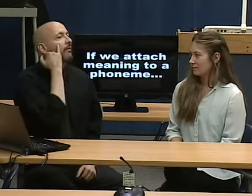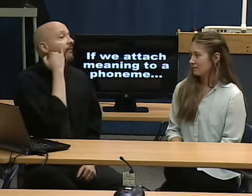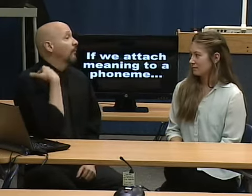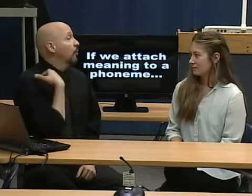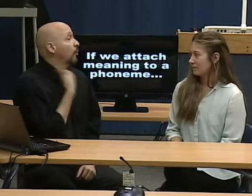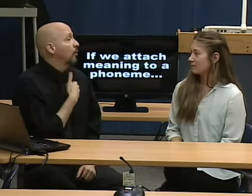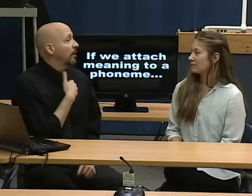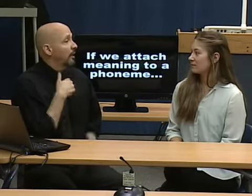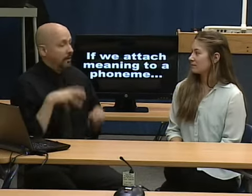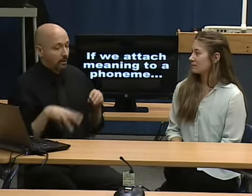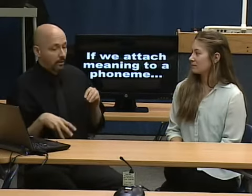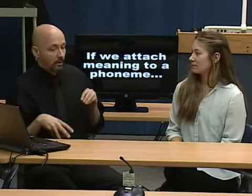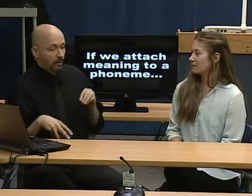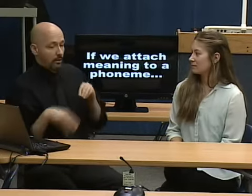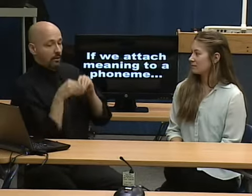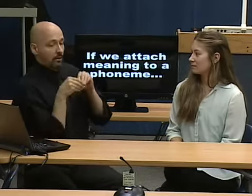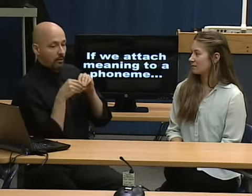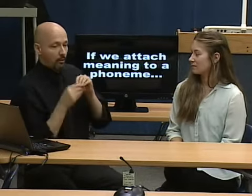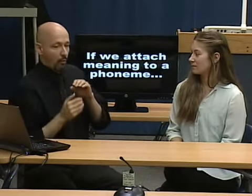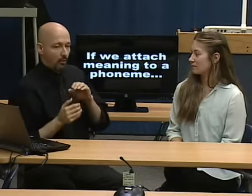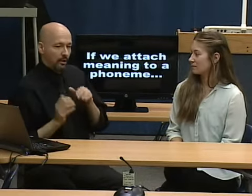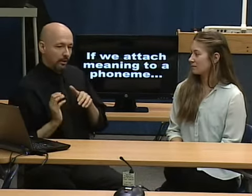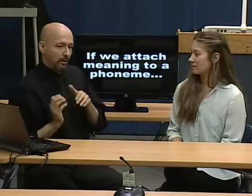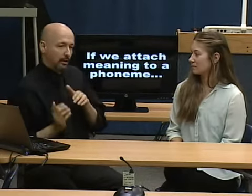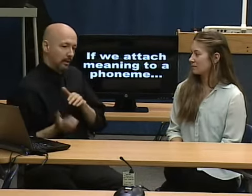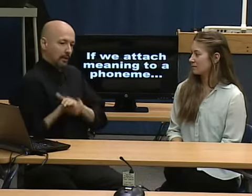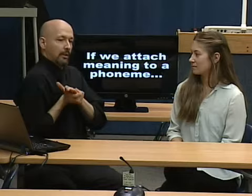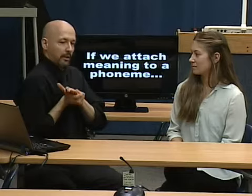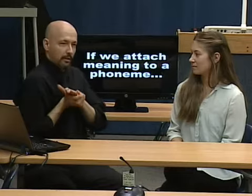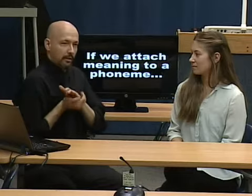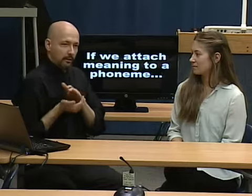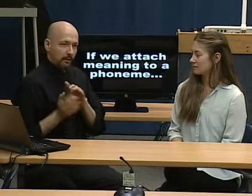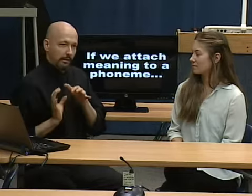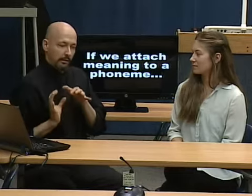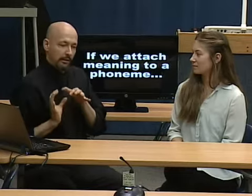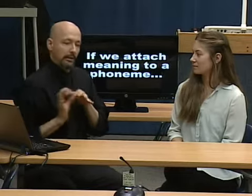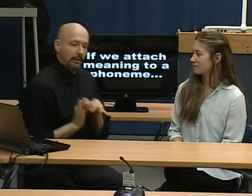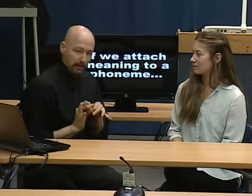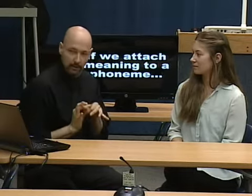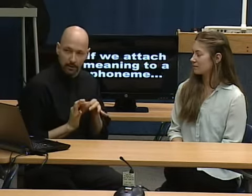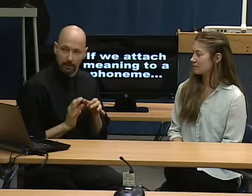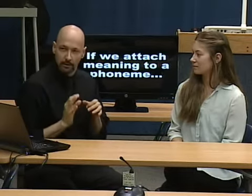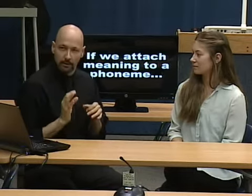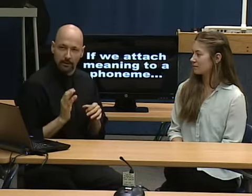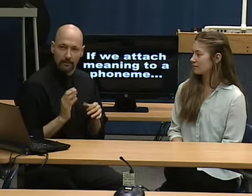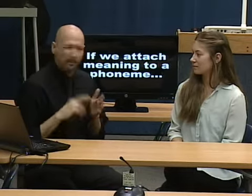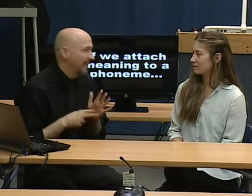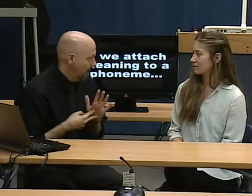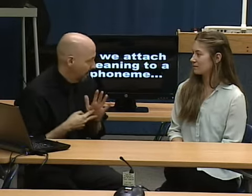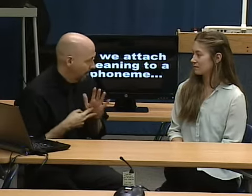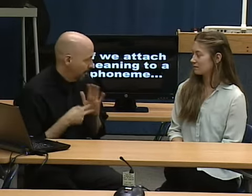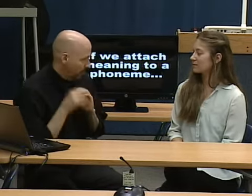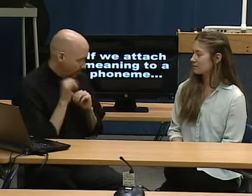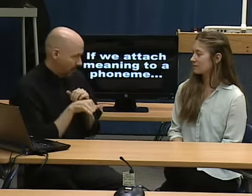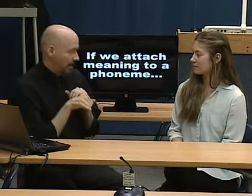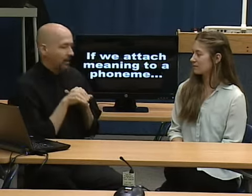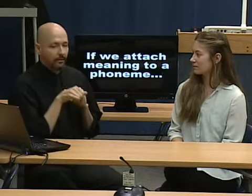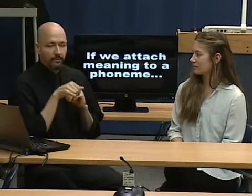If we add... attach... connect... meaning...